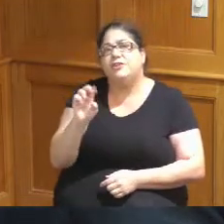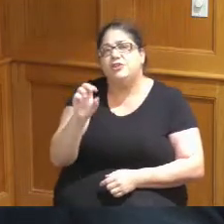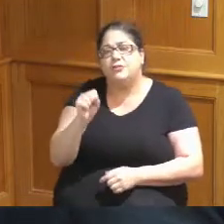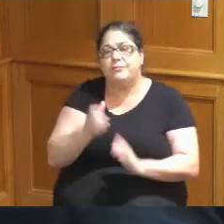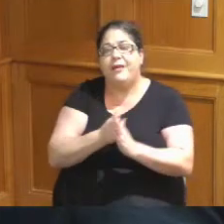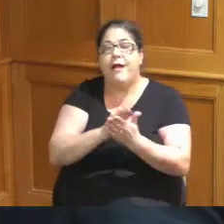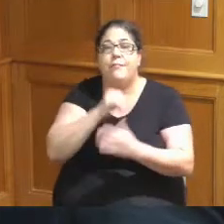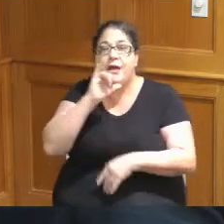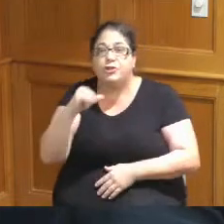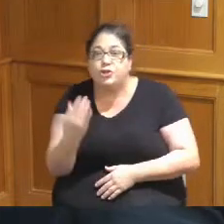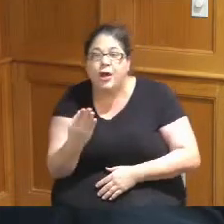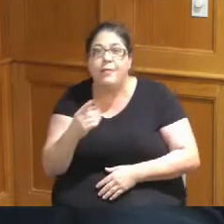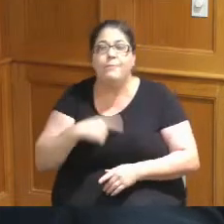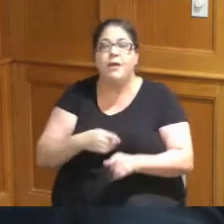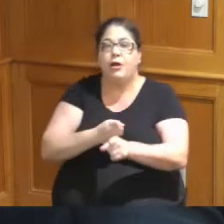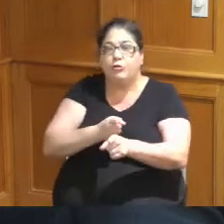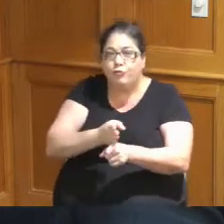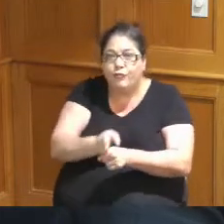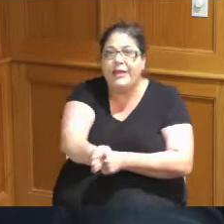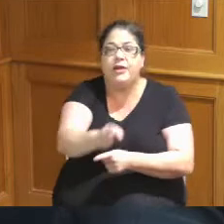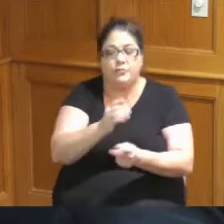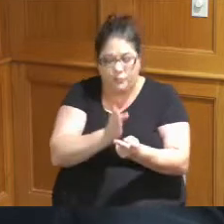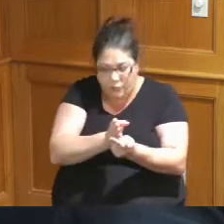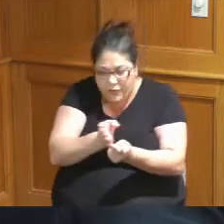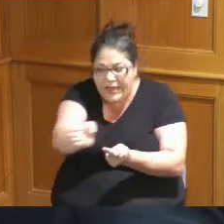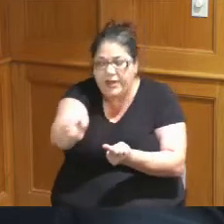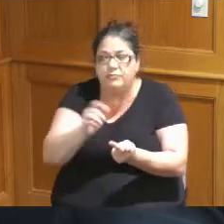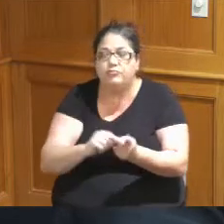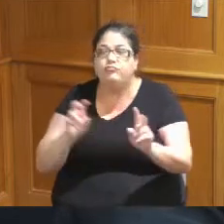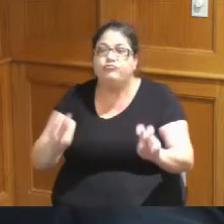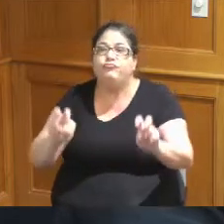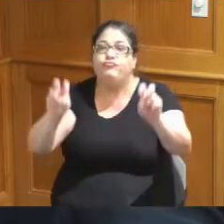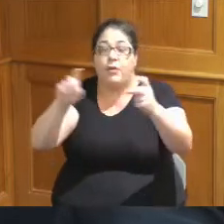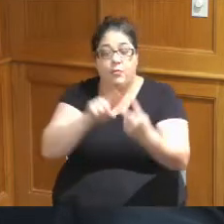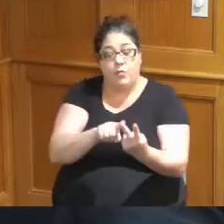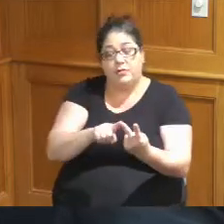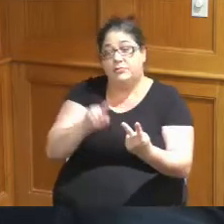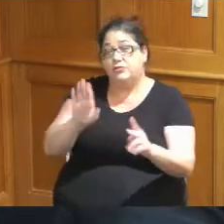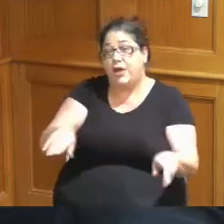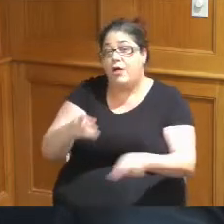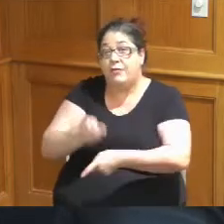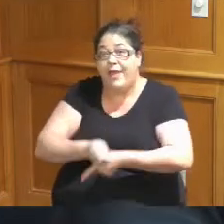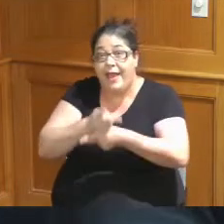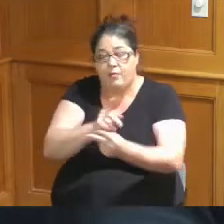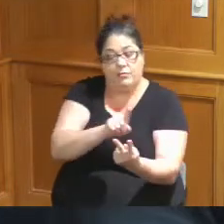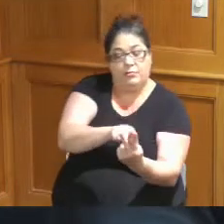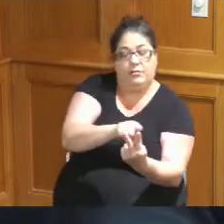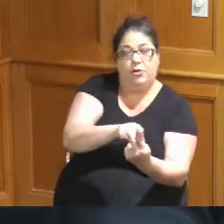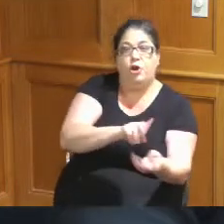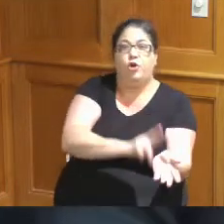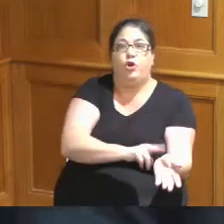County to the benefit of all those careers being child care and nursing and so Cincinnati state